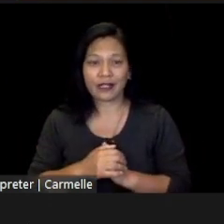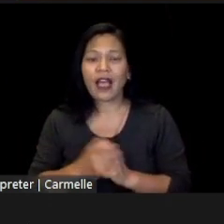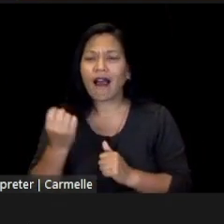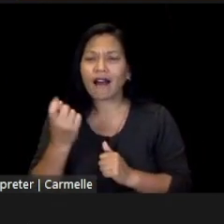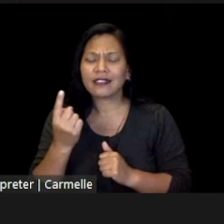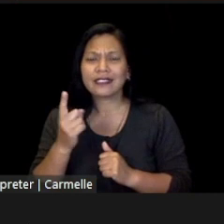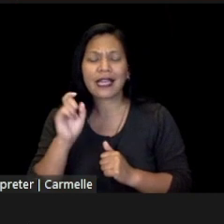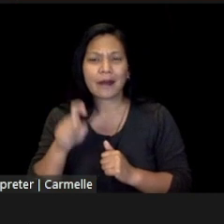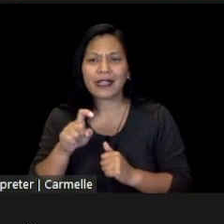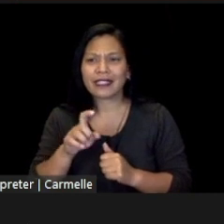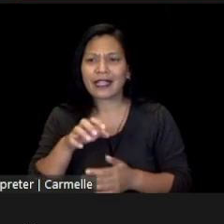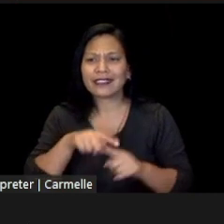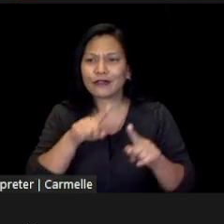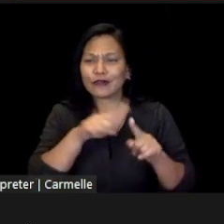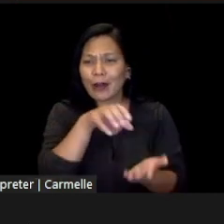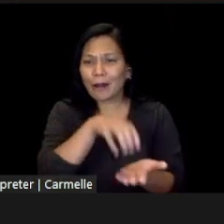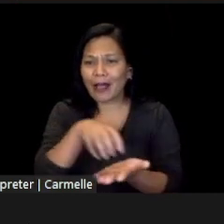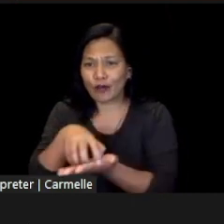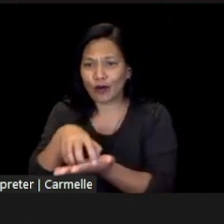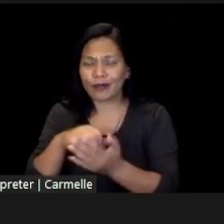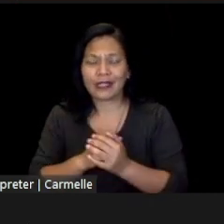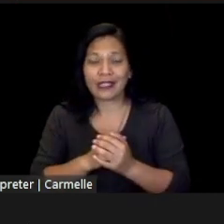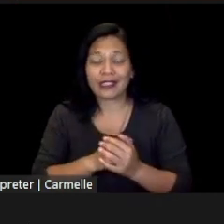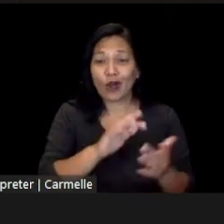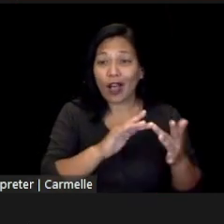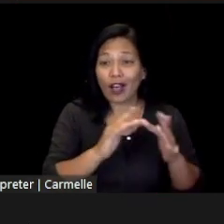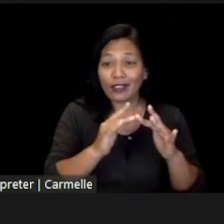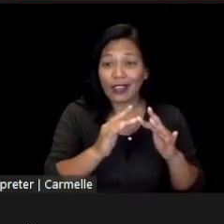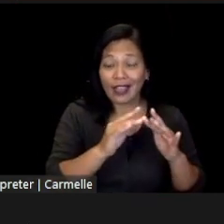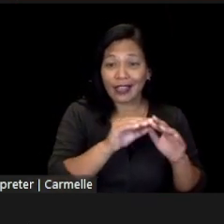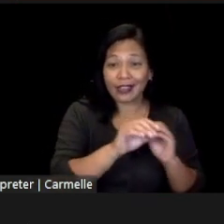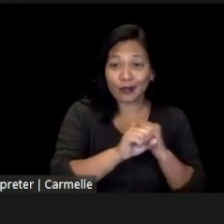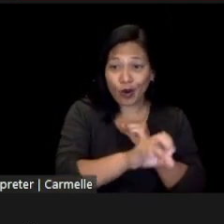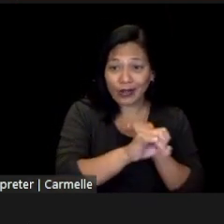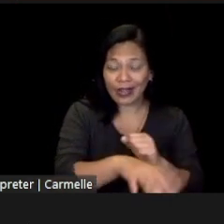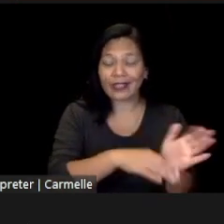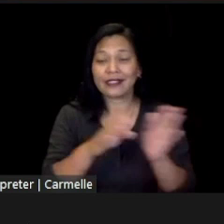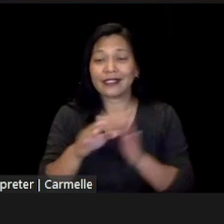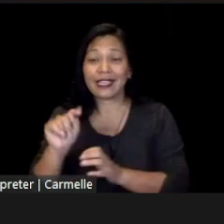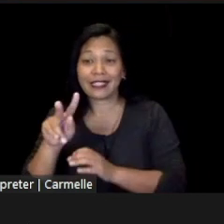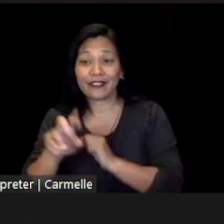So it has to be online, or on TV, or it can be on TV with an accompanying digital media